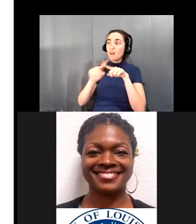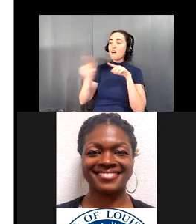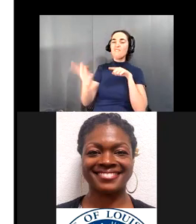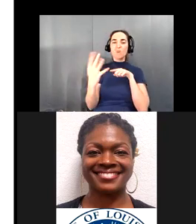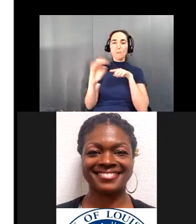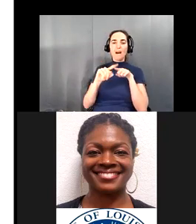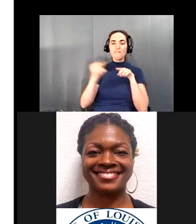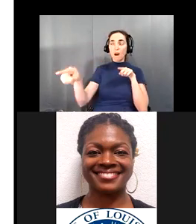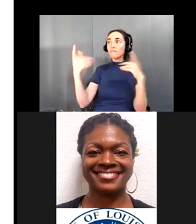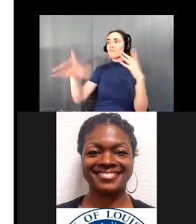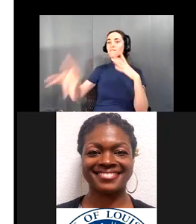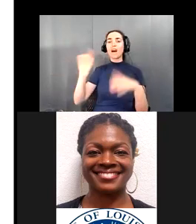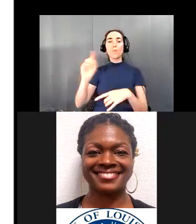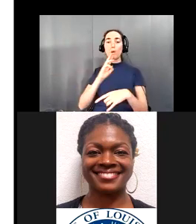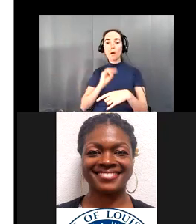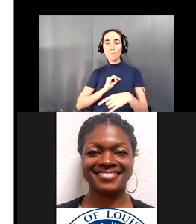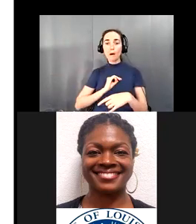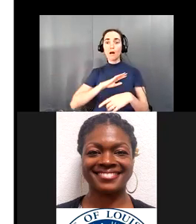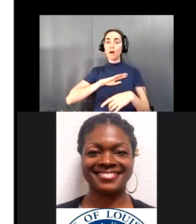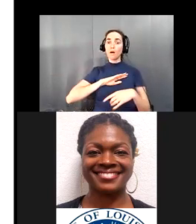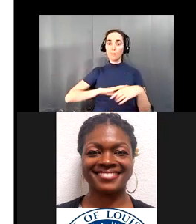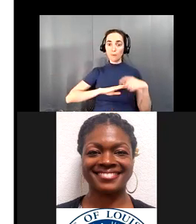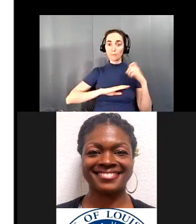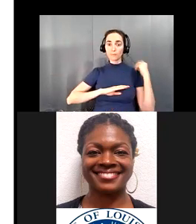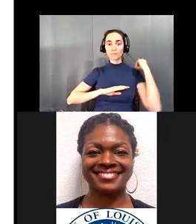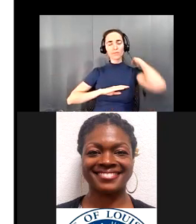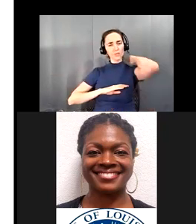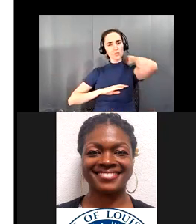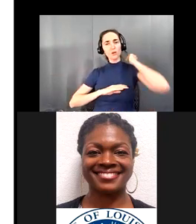going over this because it's just general knowledge for you to know and put in the top